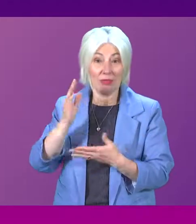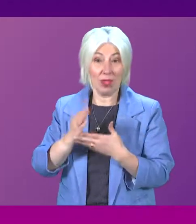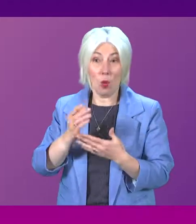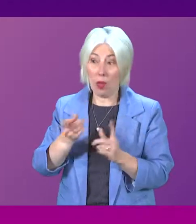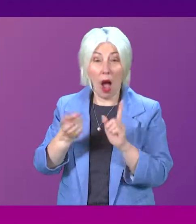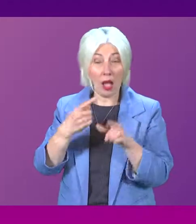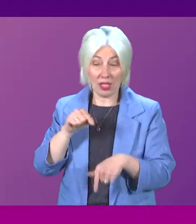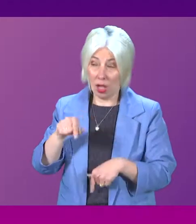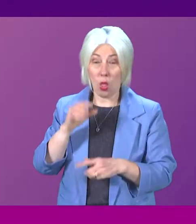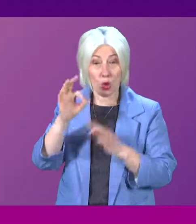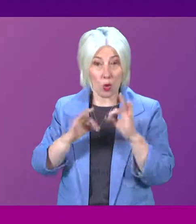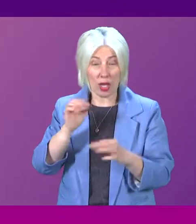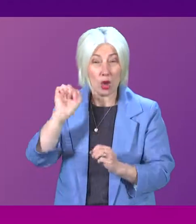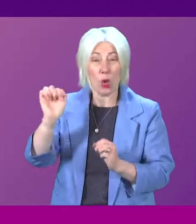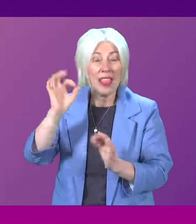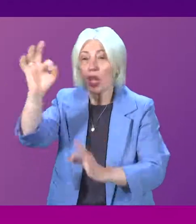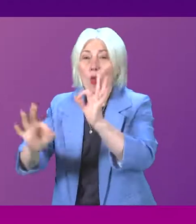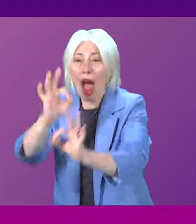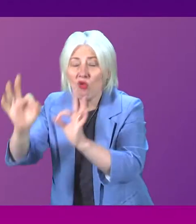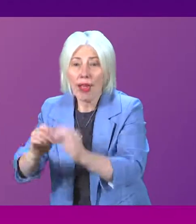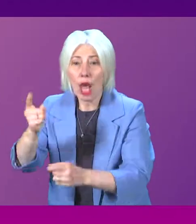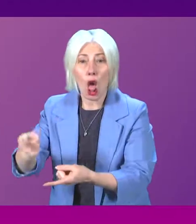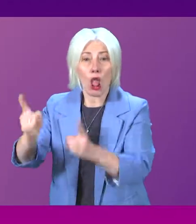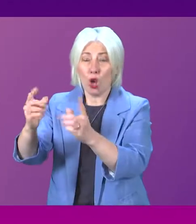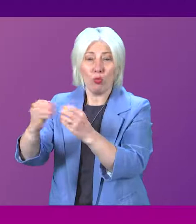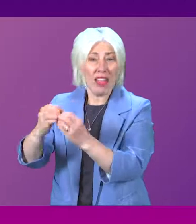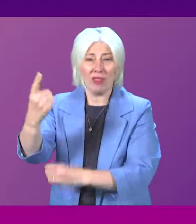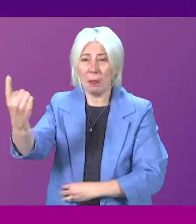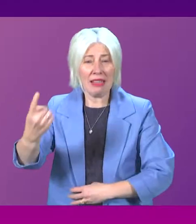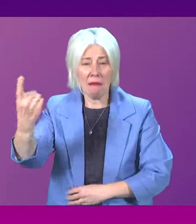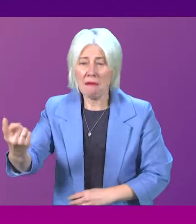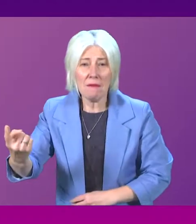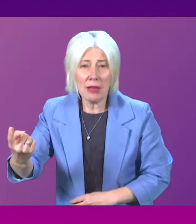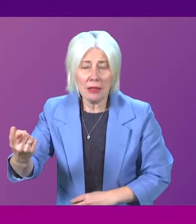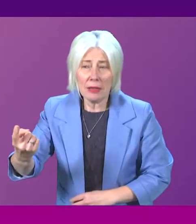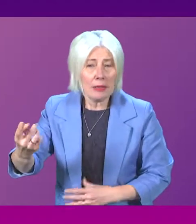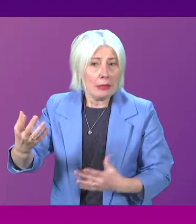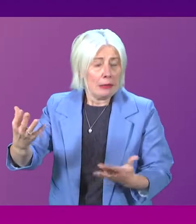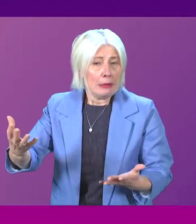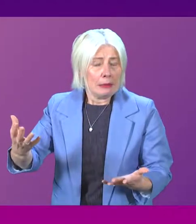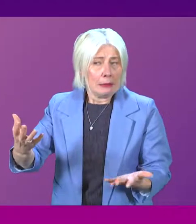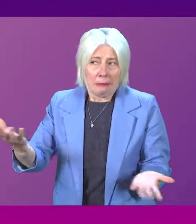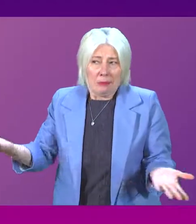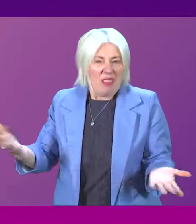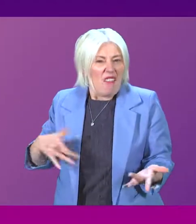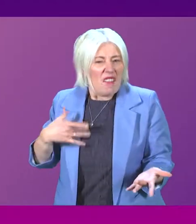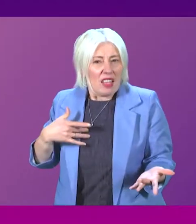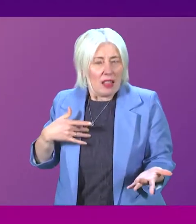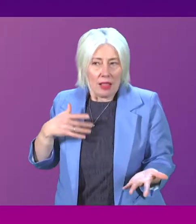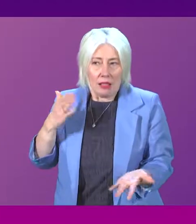Therefore, the inquiry and Lord Brailsford strike me as being entirely seized of the